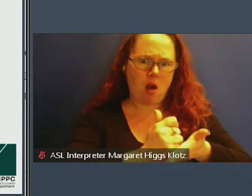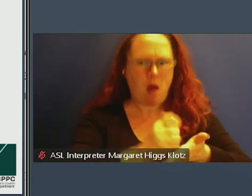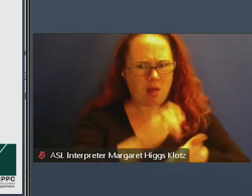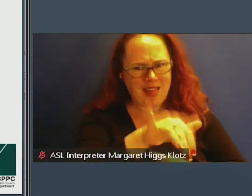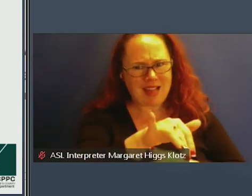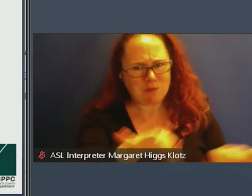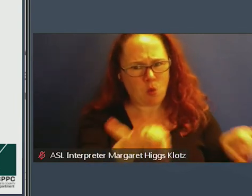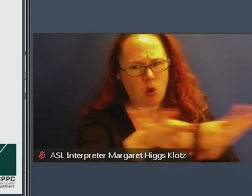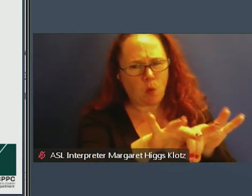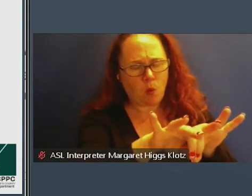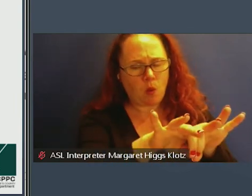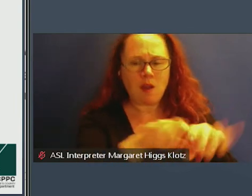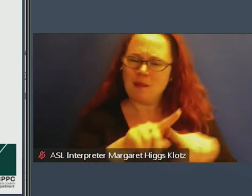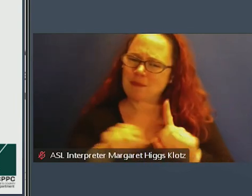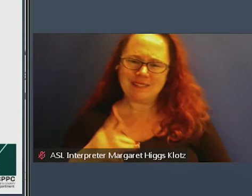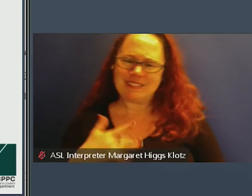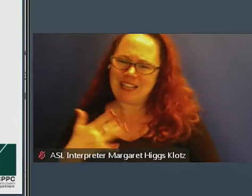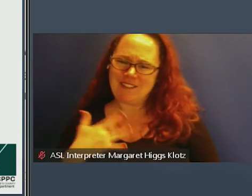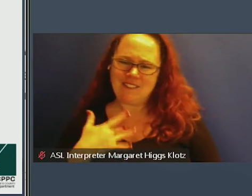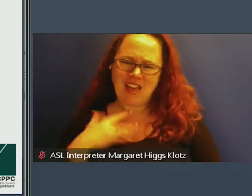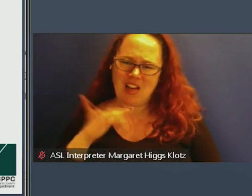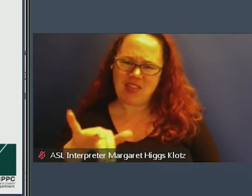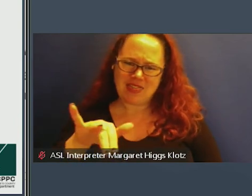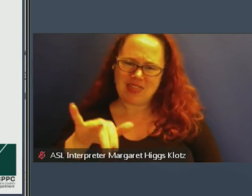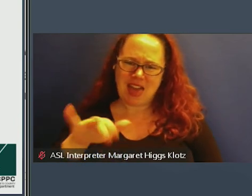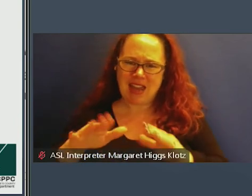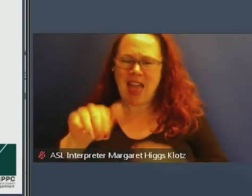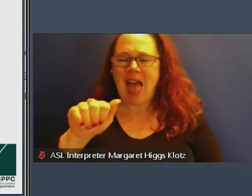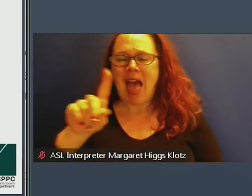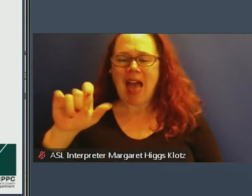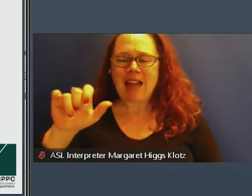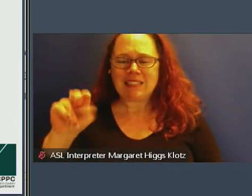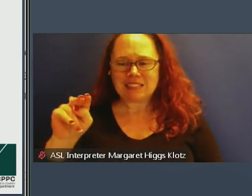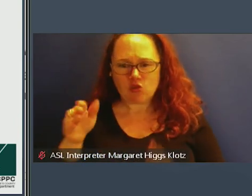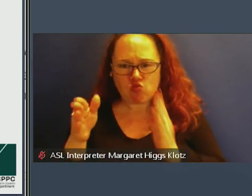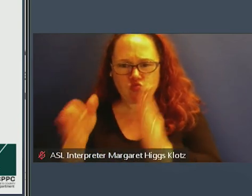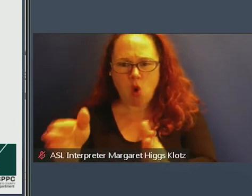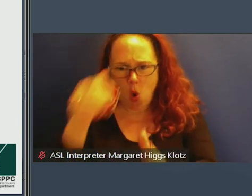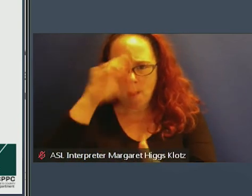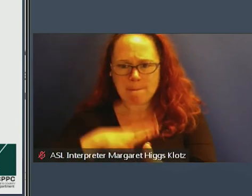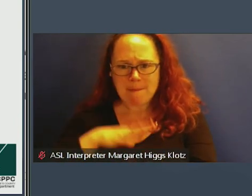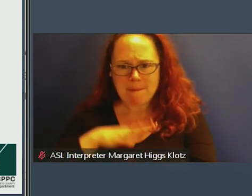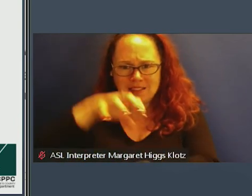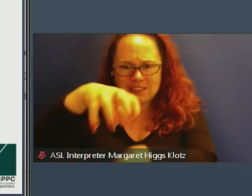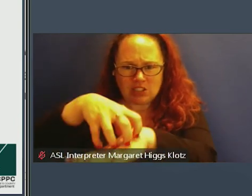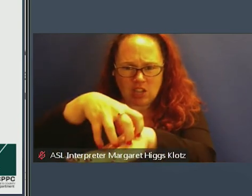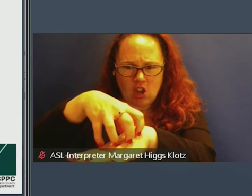I do not feel that the large expanses of the after old men transitions slash homeless shelter will benefit the